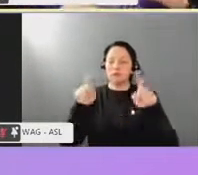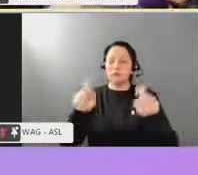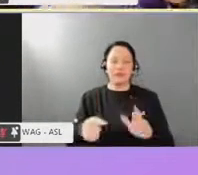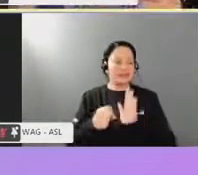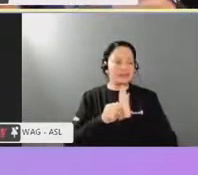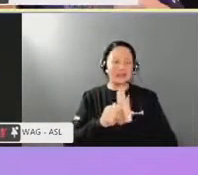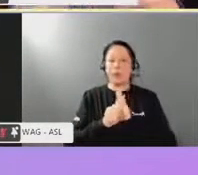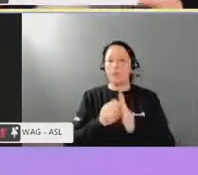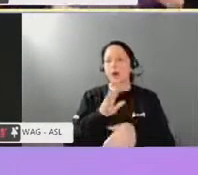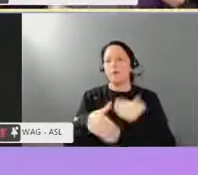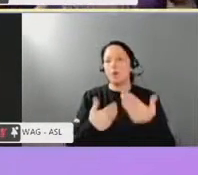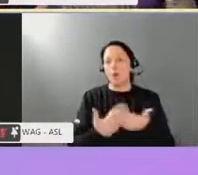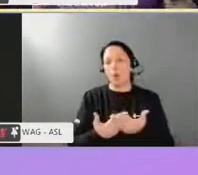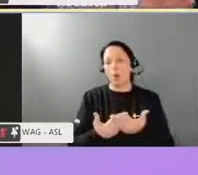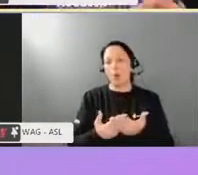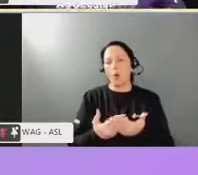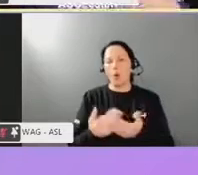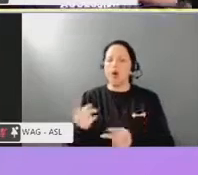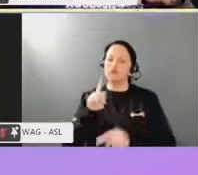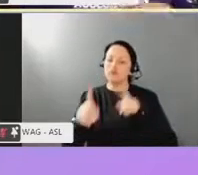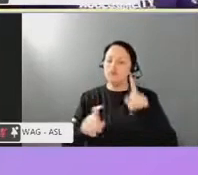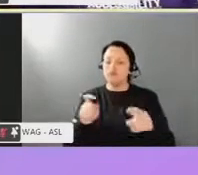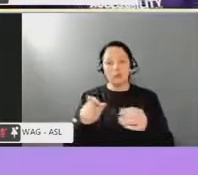CX excon. You will see a self assessment test.